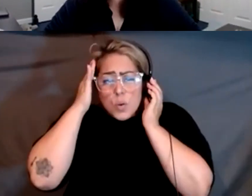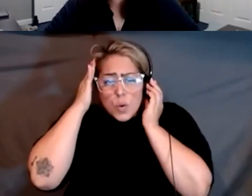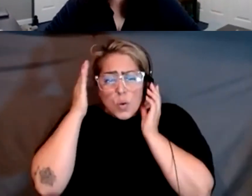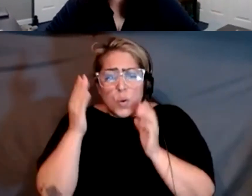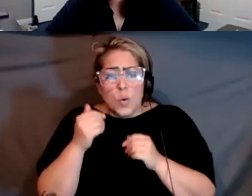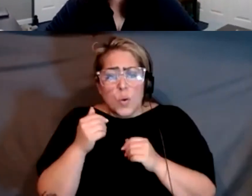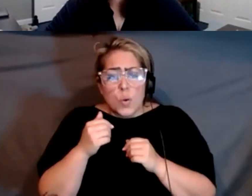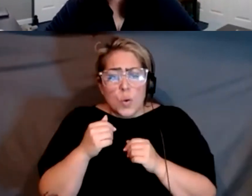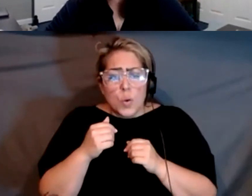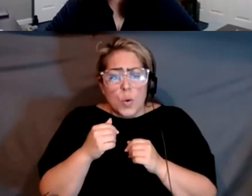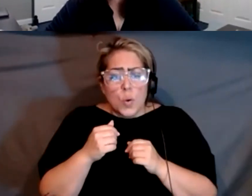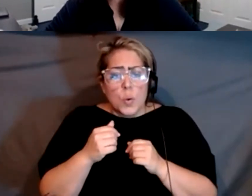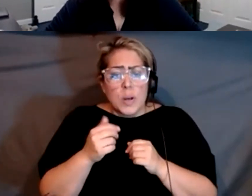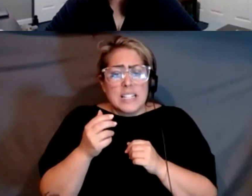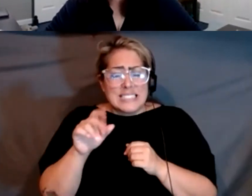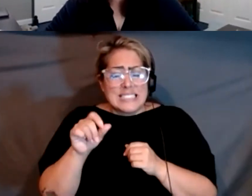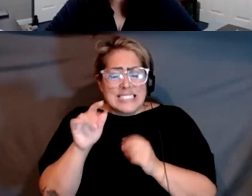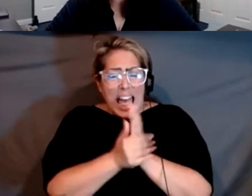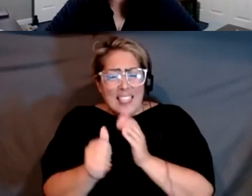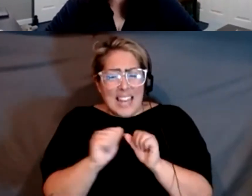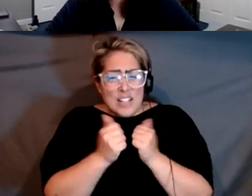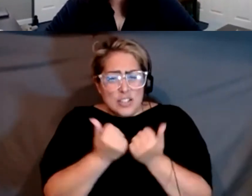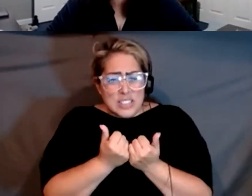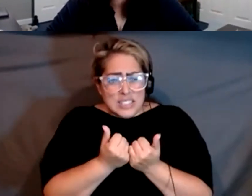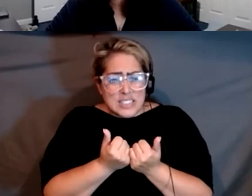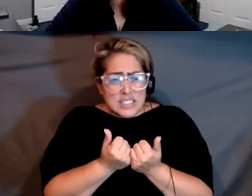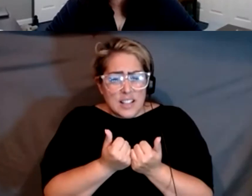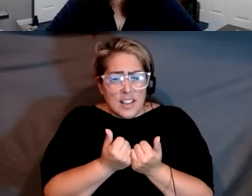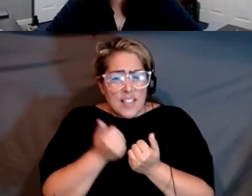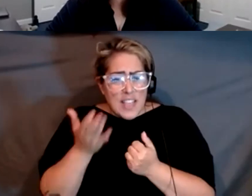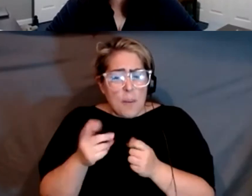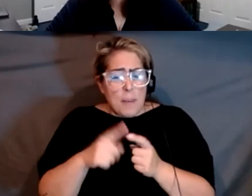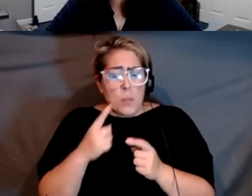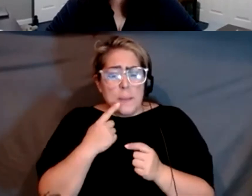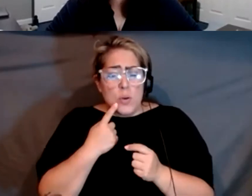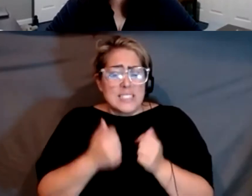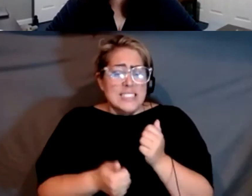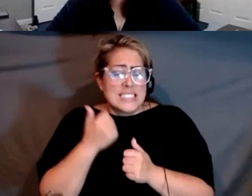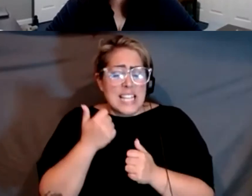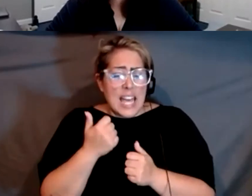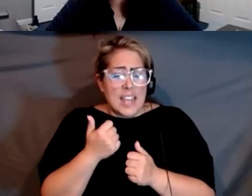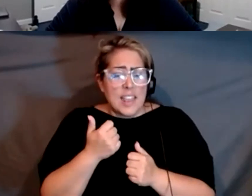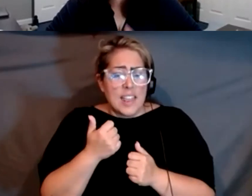right? For talent agents. So nonprofit. For-profit.